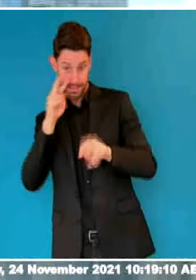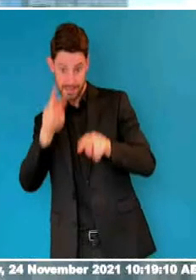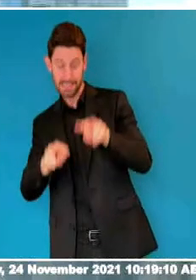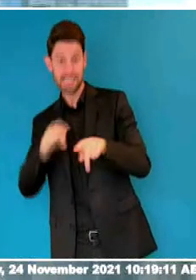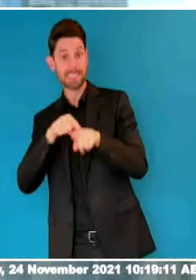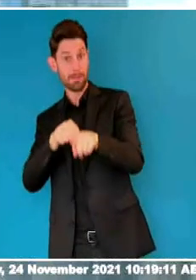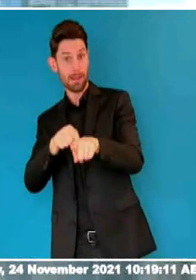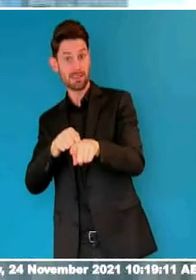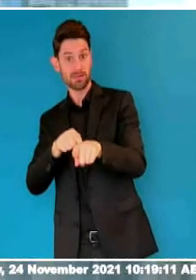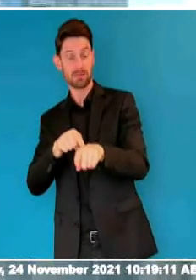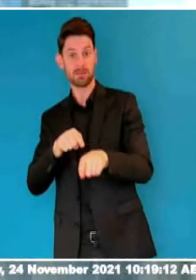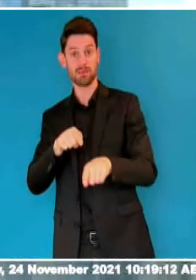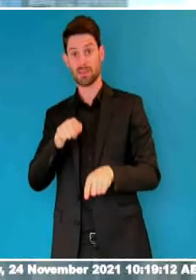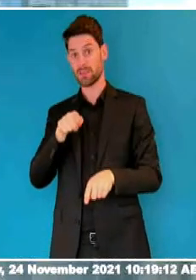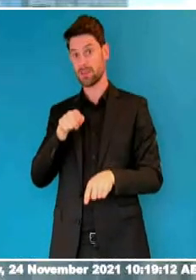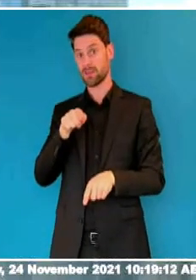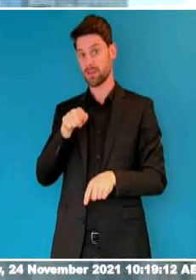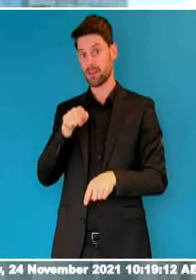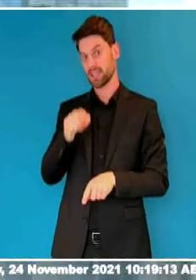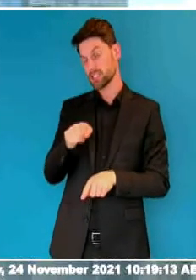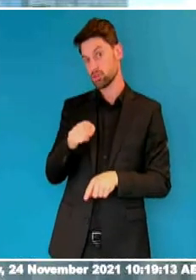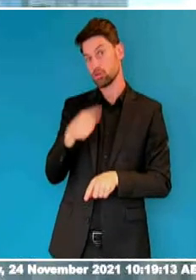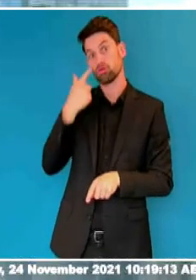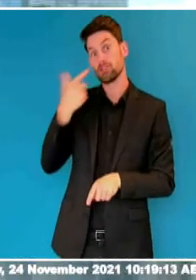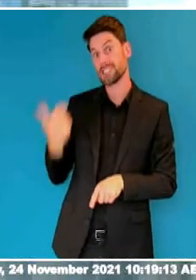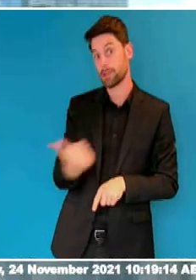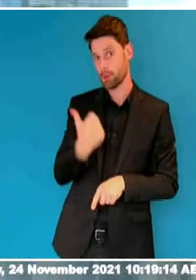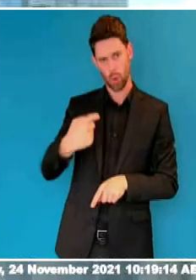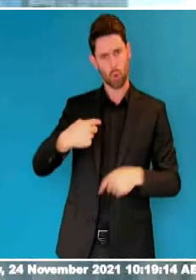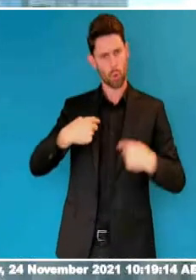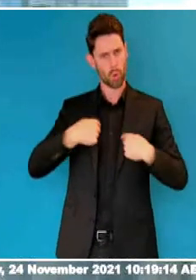circumstances, and we would align with the Disability Discrimination Act in terms of our